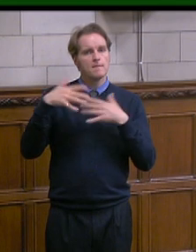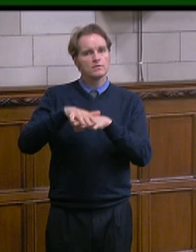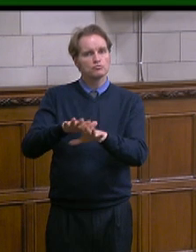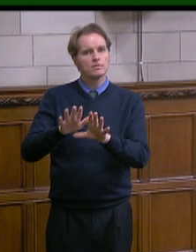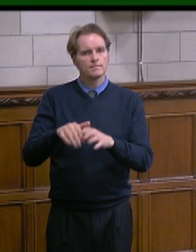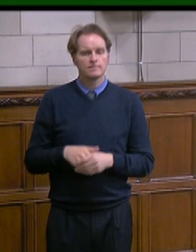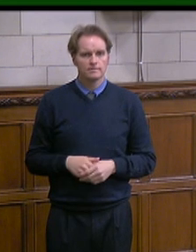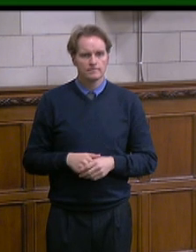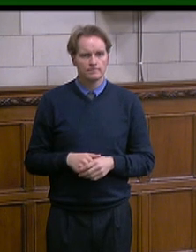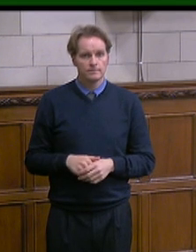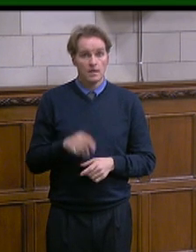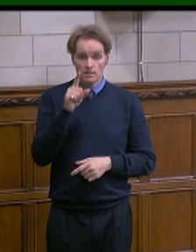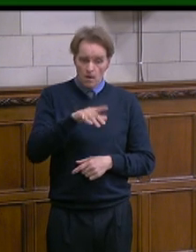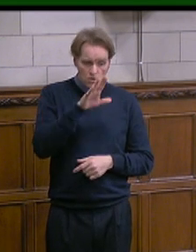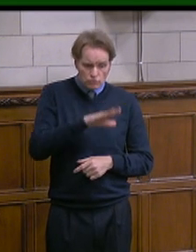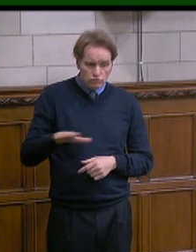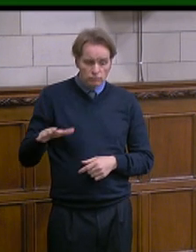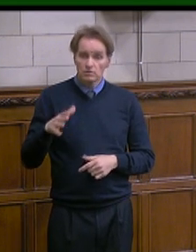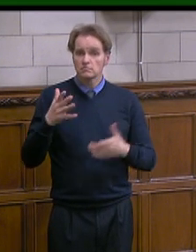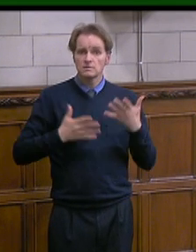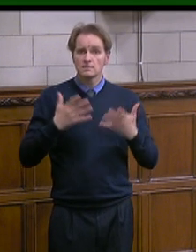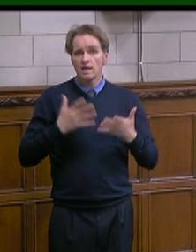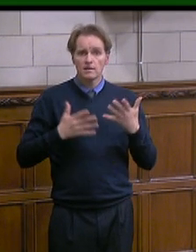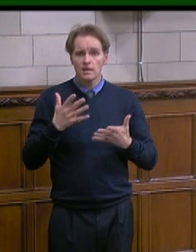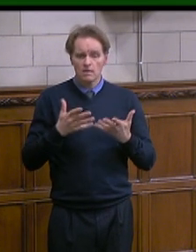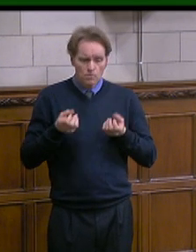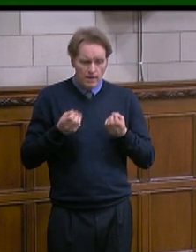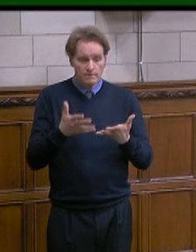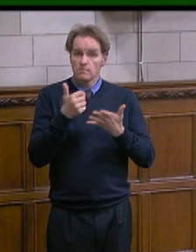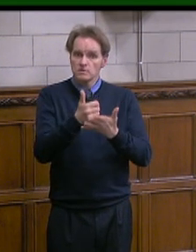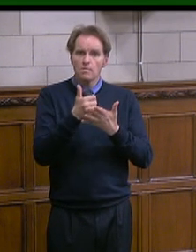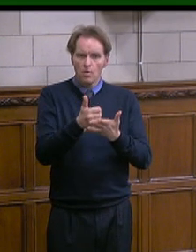Pupils who use sign language are generally provided with support at school through specialist